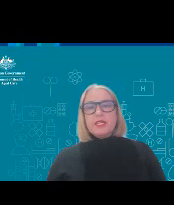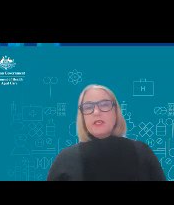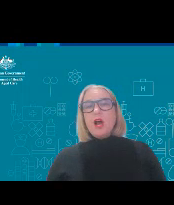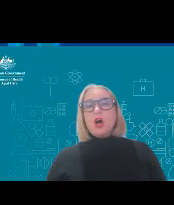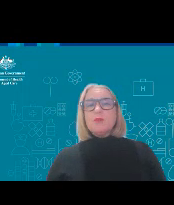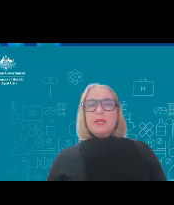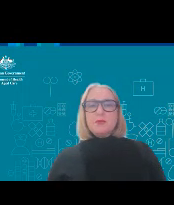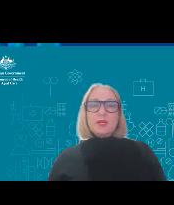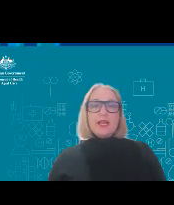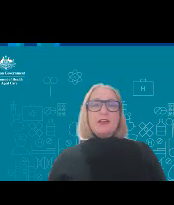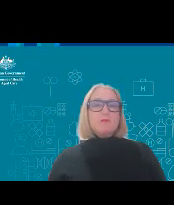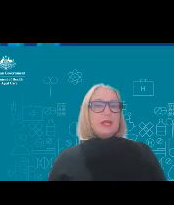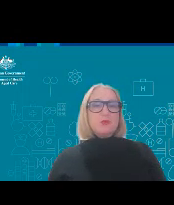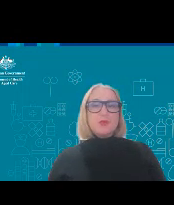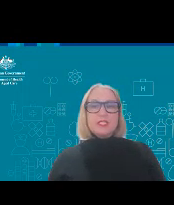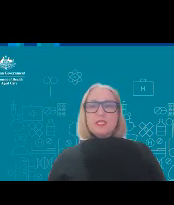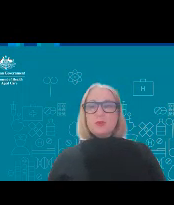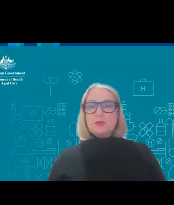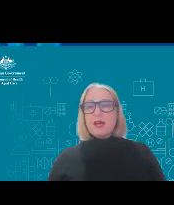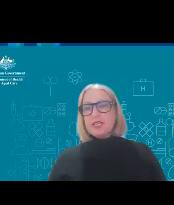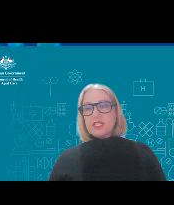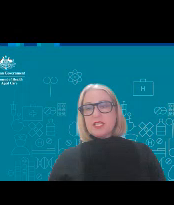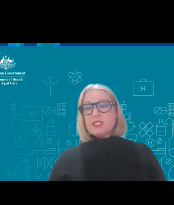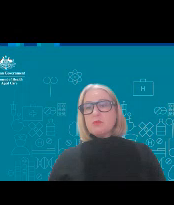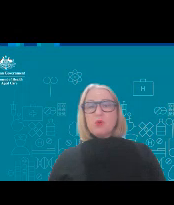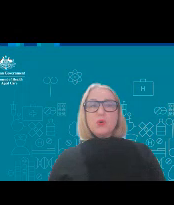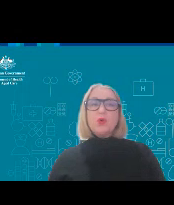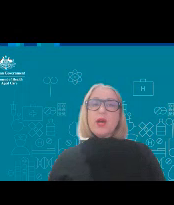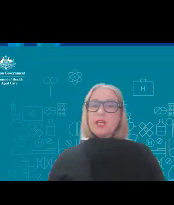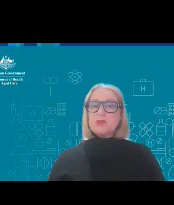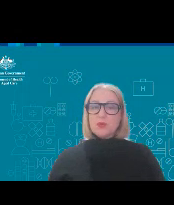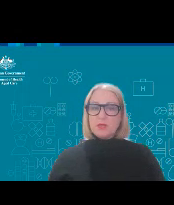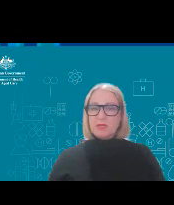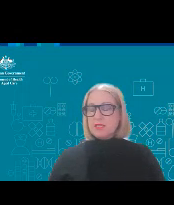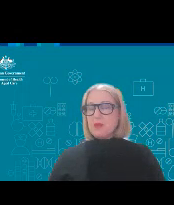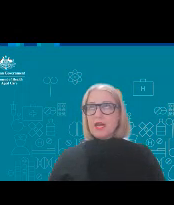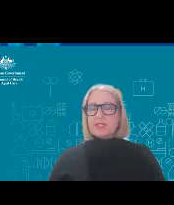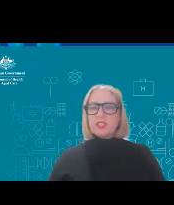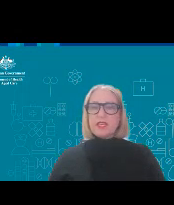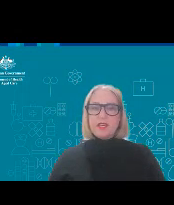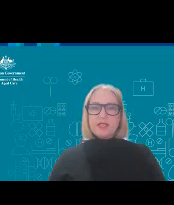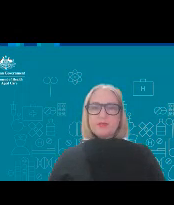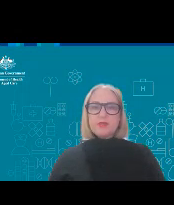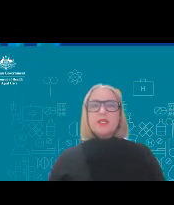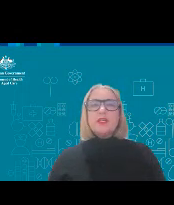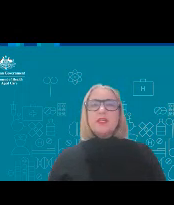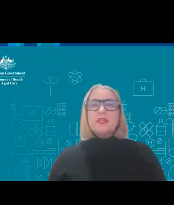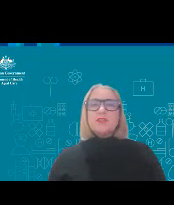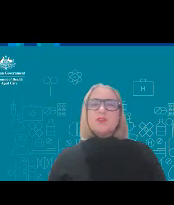Currently older people can have people registered with My Aged Care to support or act for them in My Aged Care.